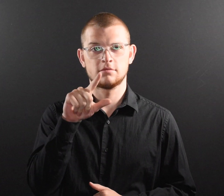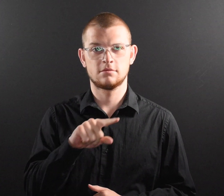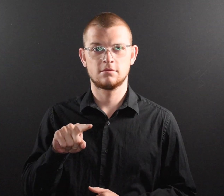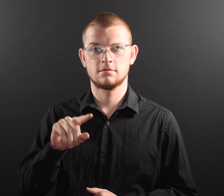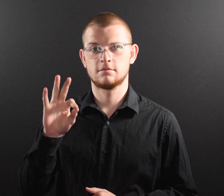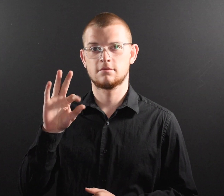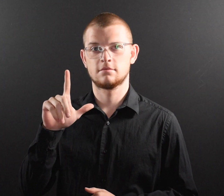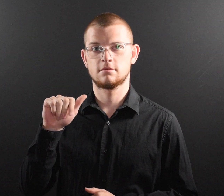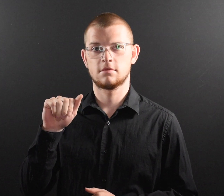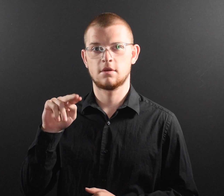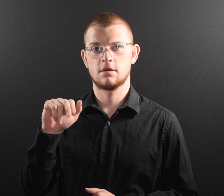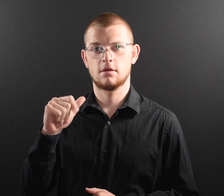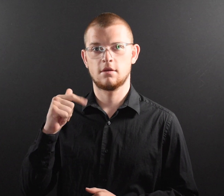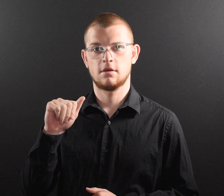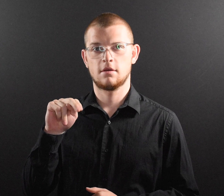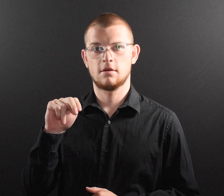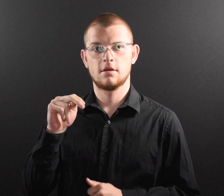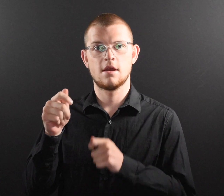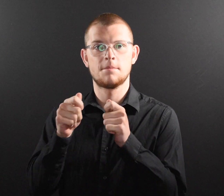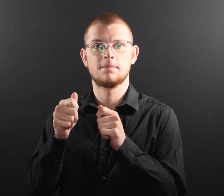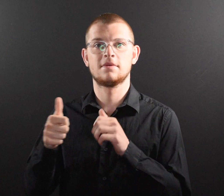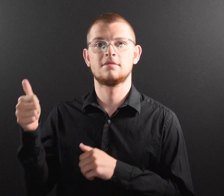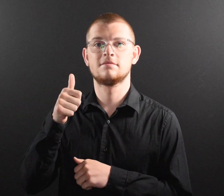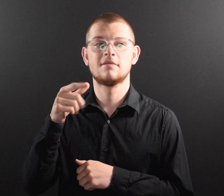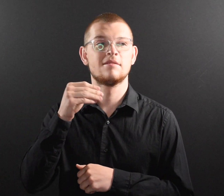Walz-Flanagan Administration and Partners